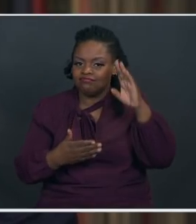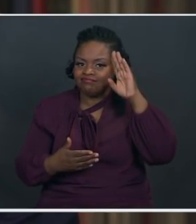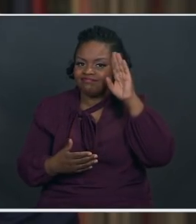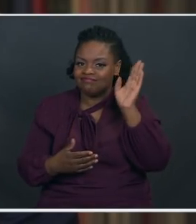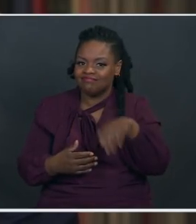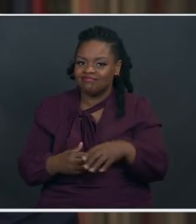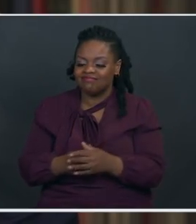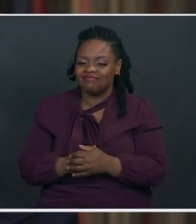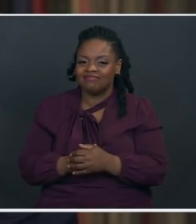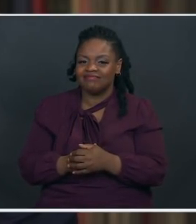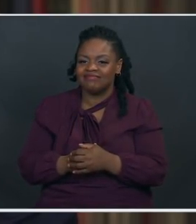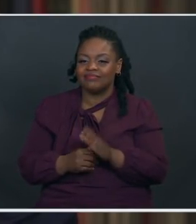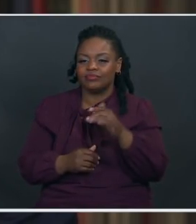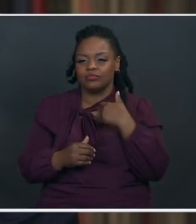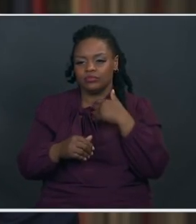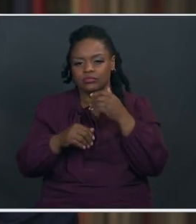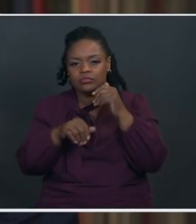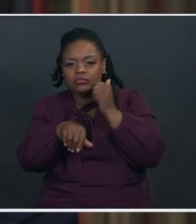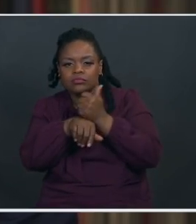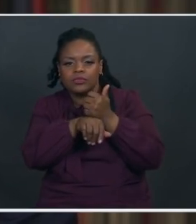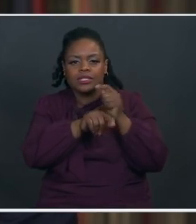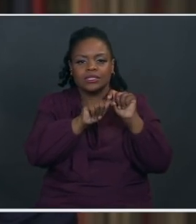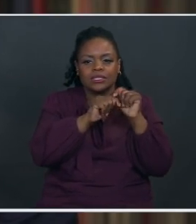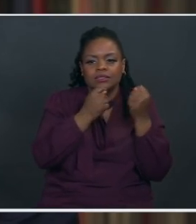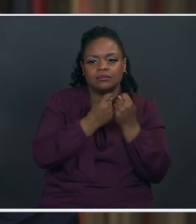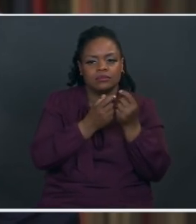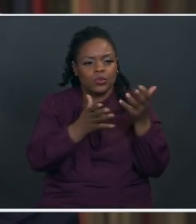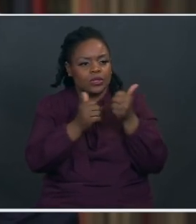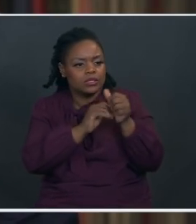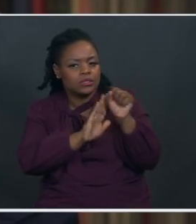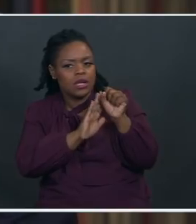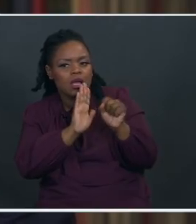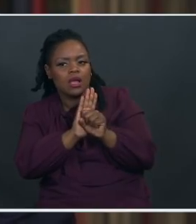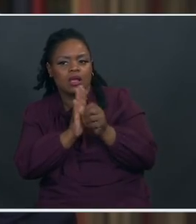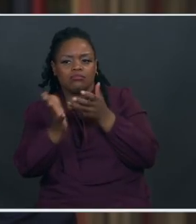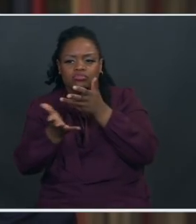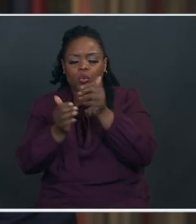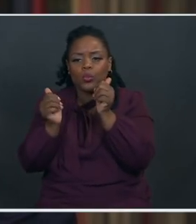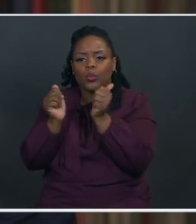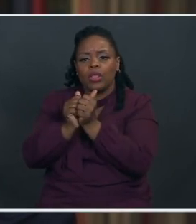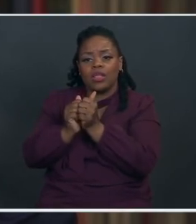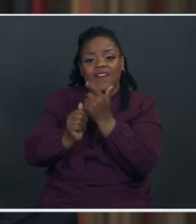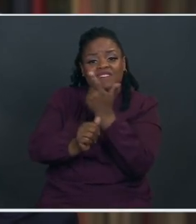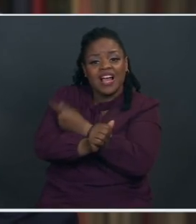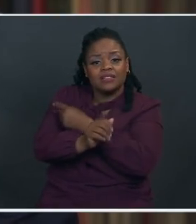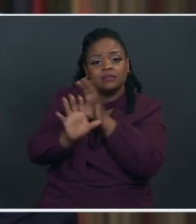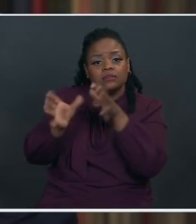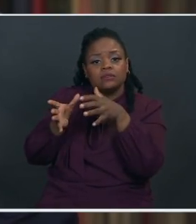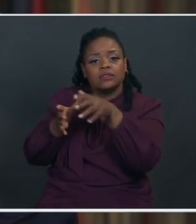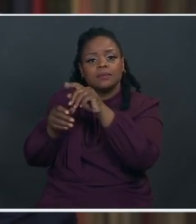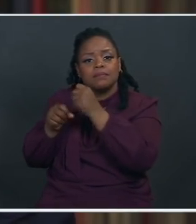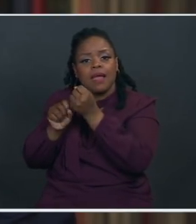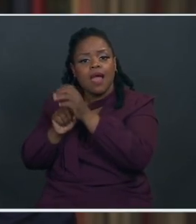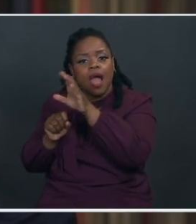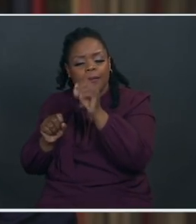began working with states and vaccine manufacturers, launched community vaccination centers, taking action to improve supply,